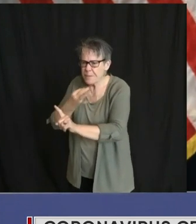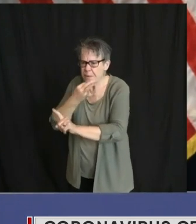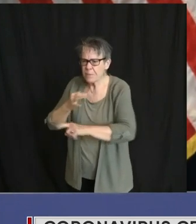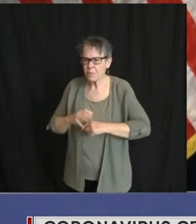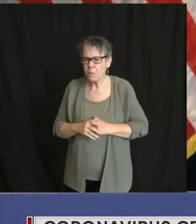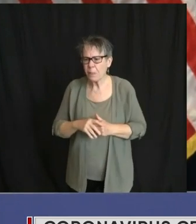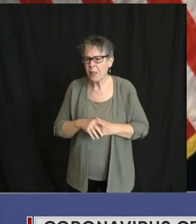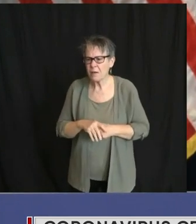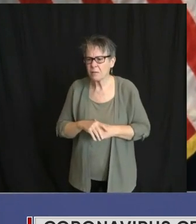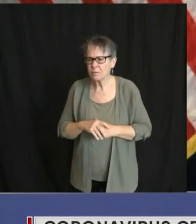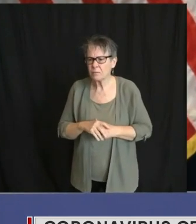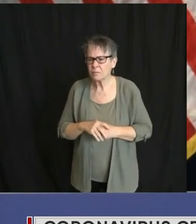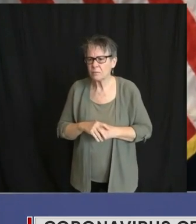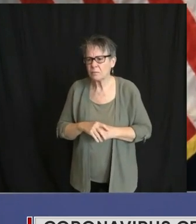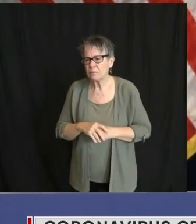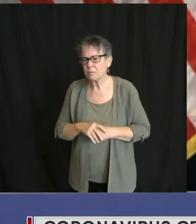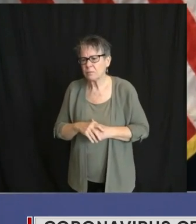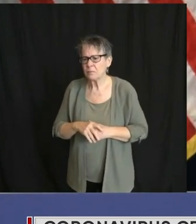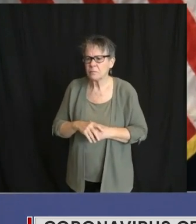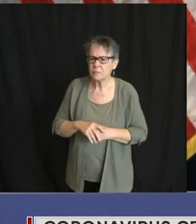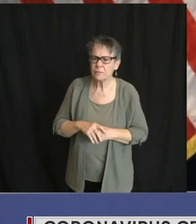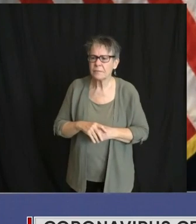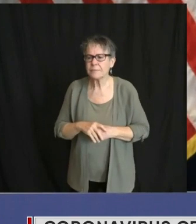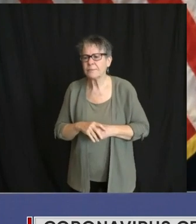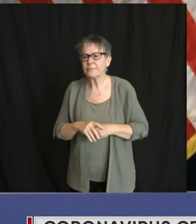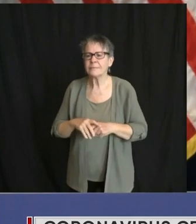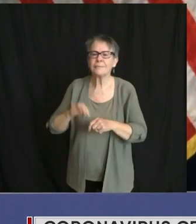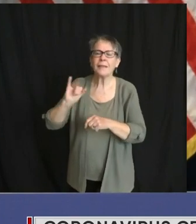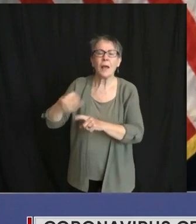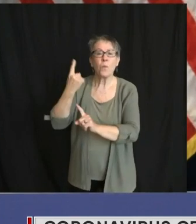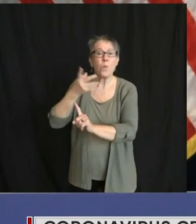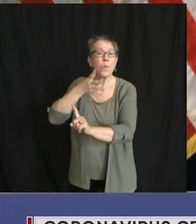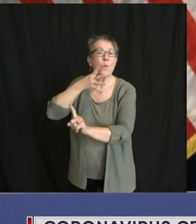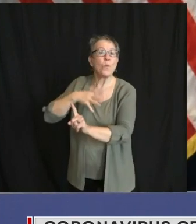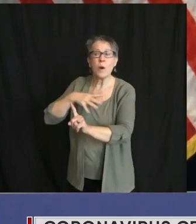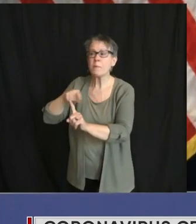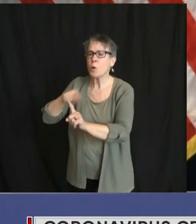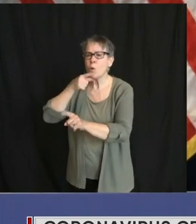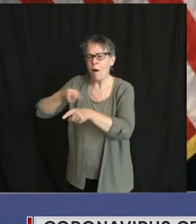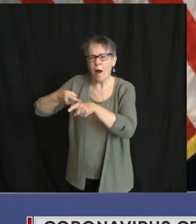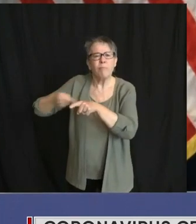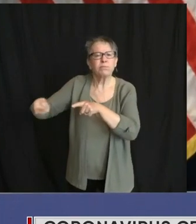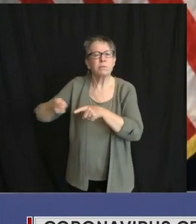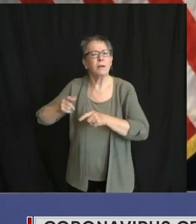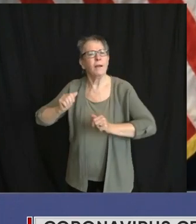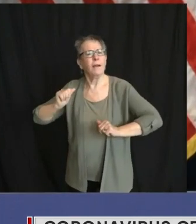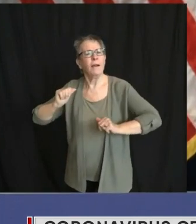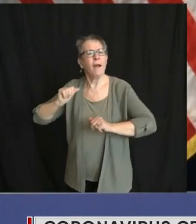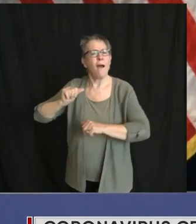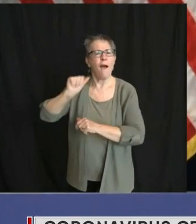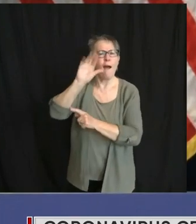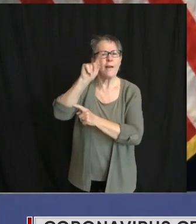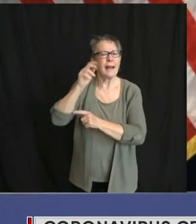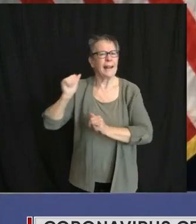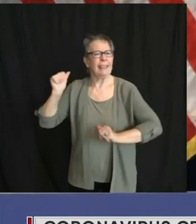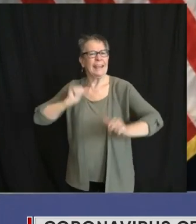WE ARE NOT JUST AMERICANS